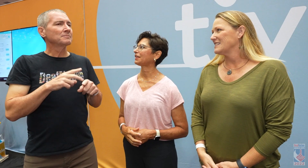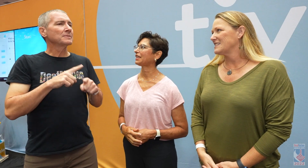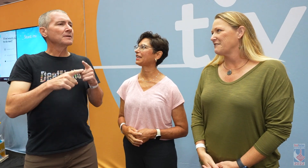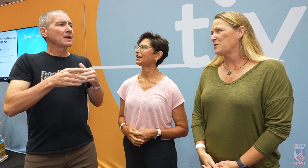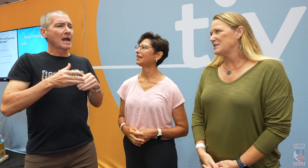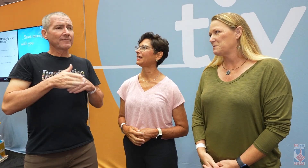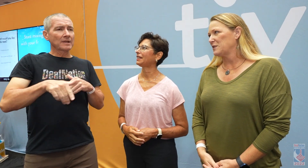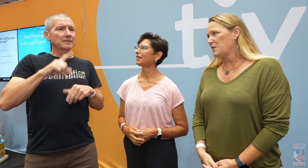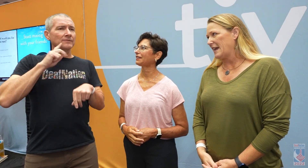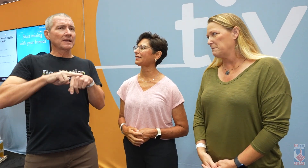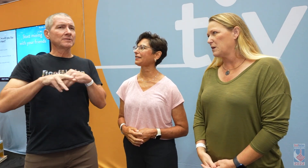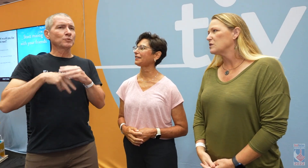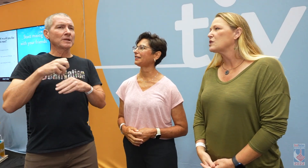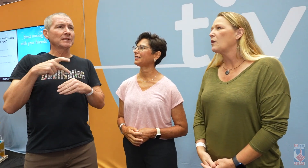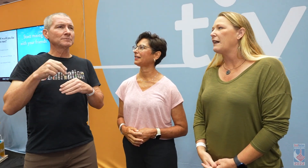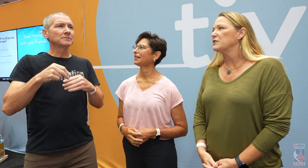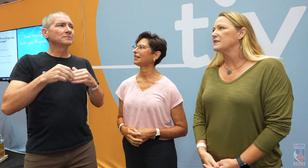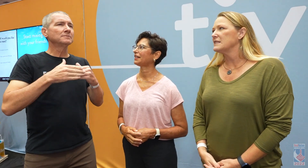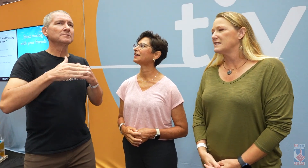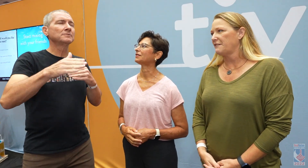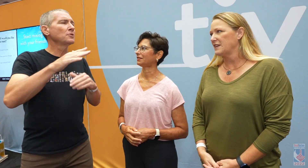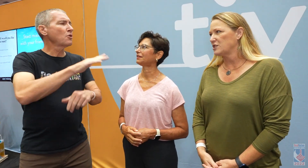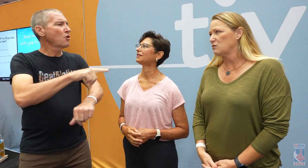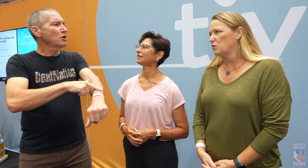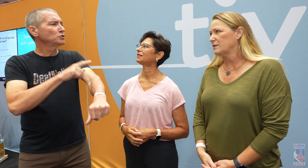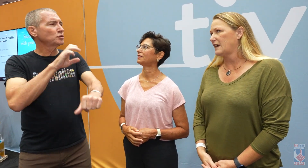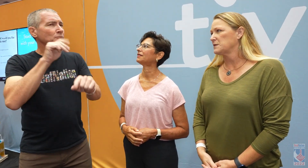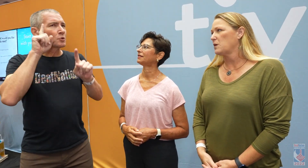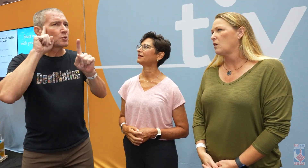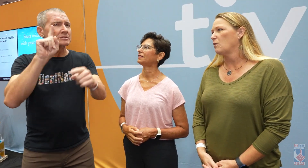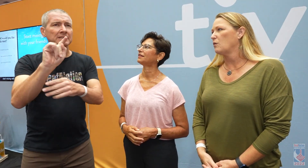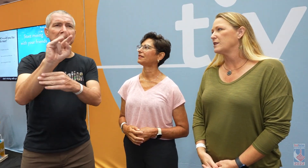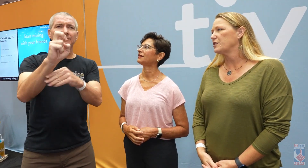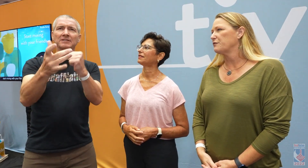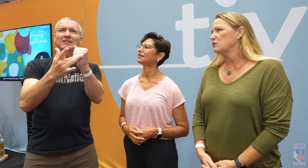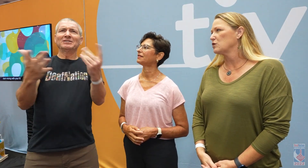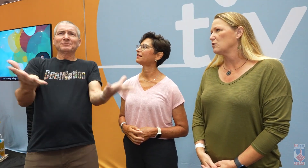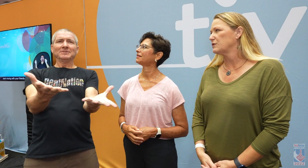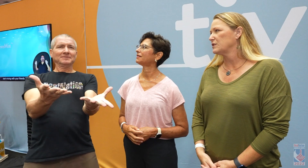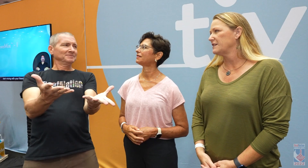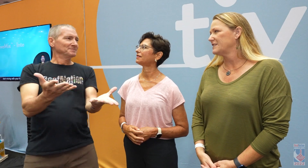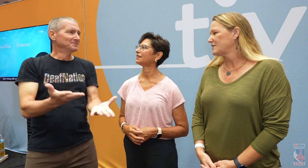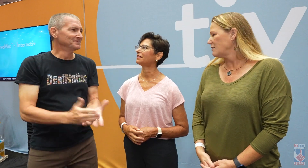But after the DeafNation World Expo, what are your long term goals with this Tive Technology?